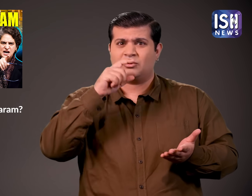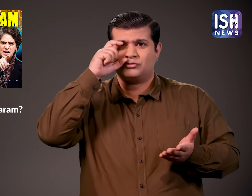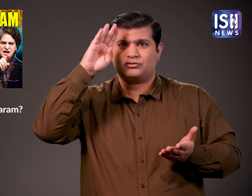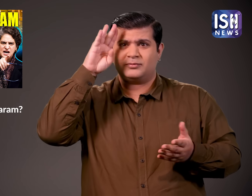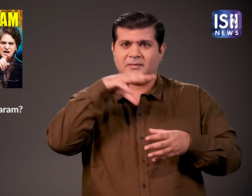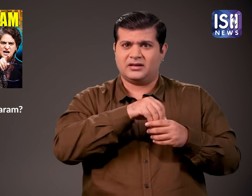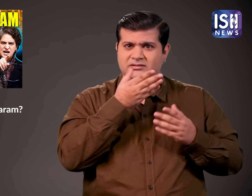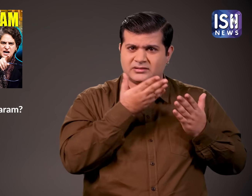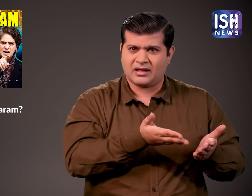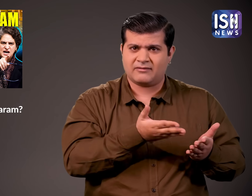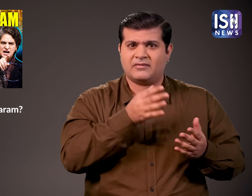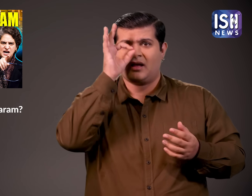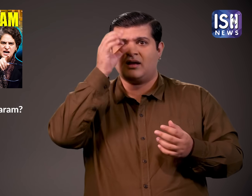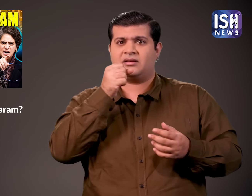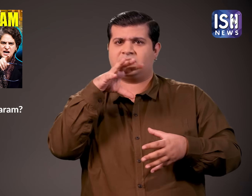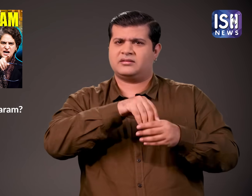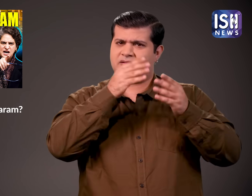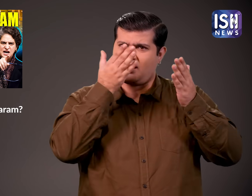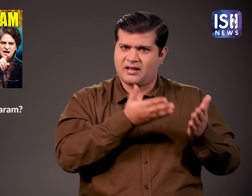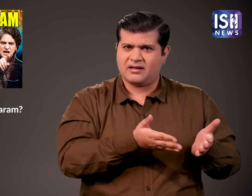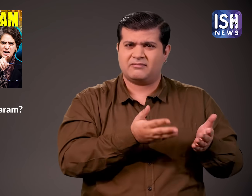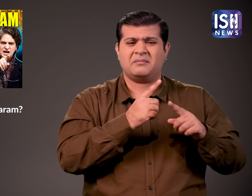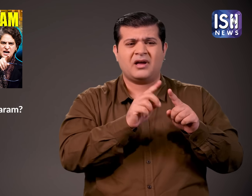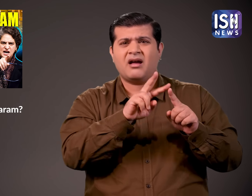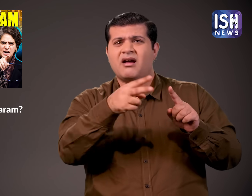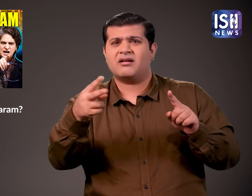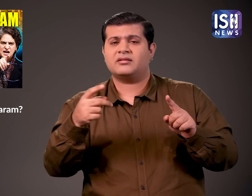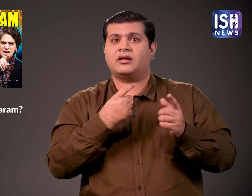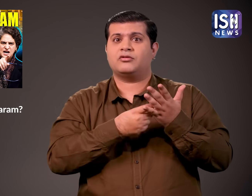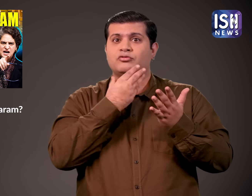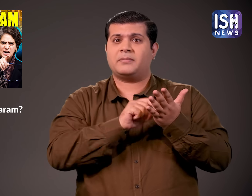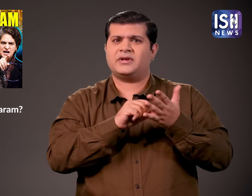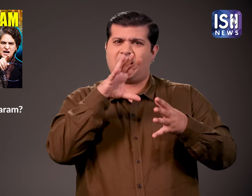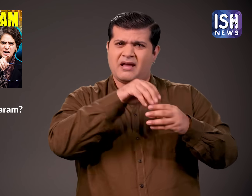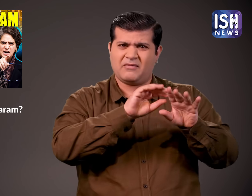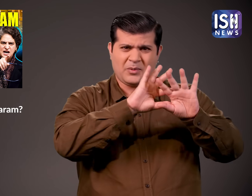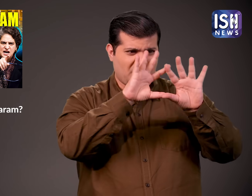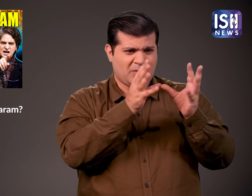like Subhash Chandra Bose, Mahatma Gandhi, Rabindranath Tagore and others.